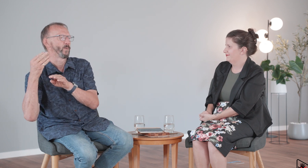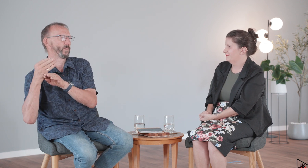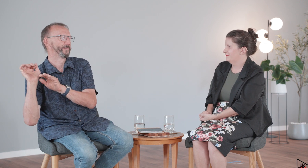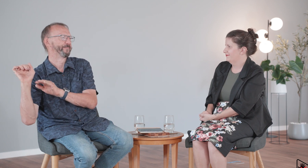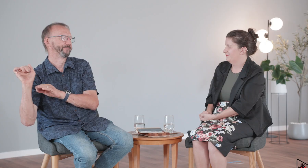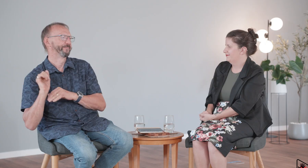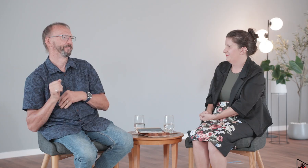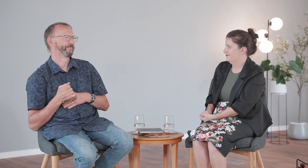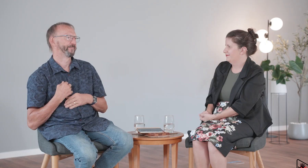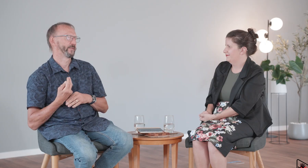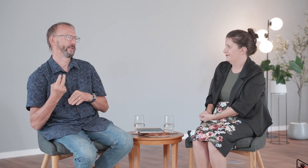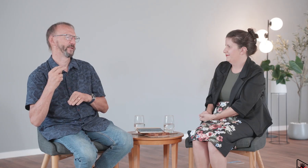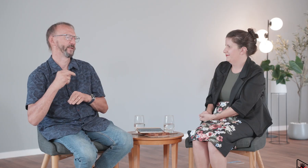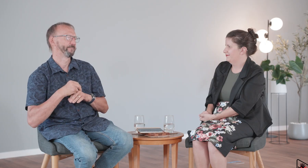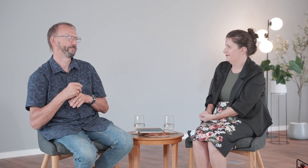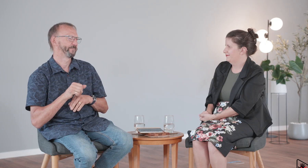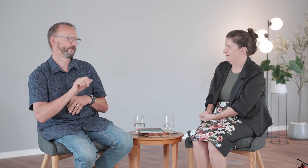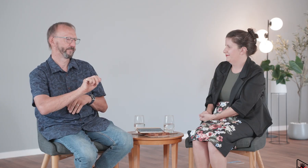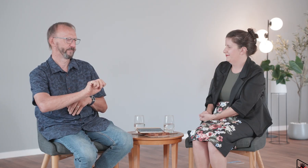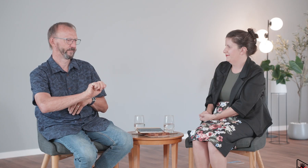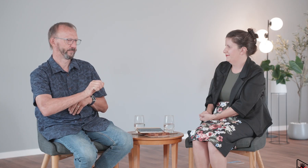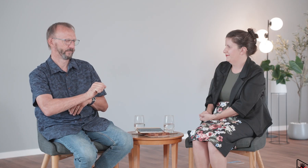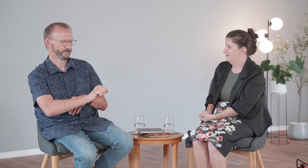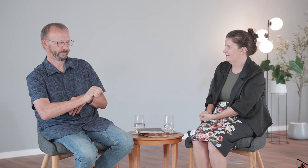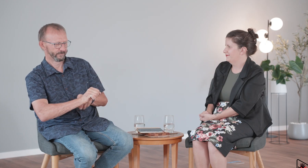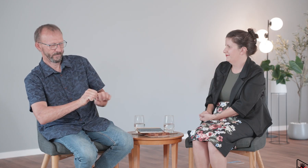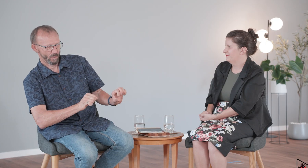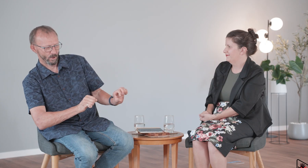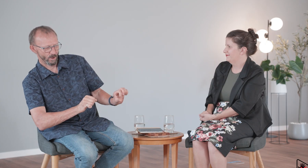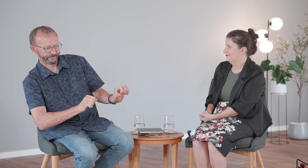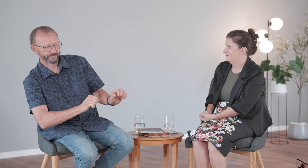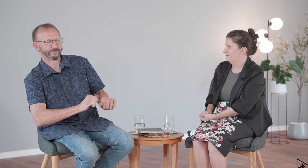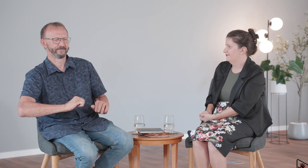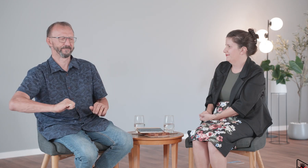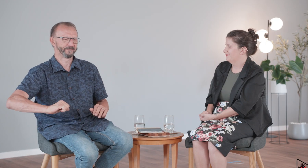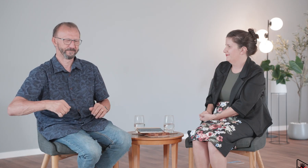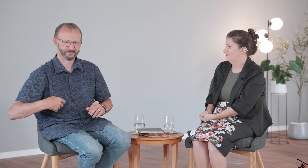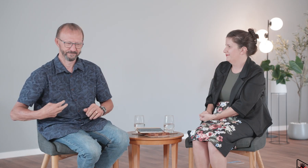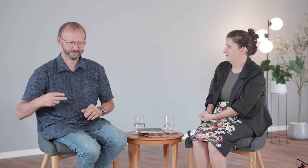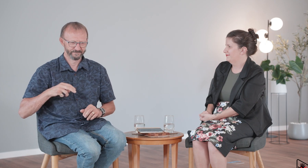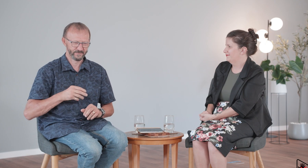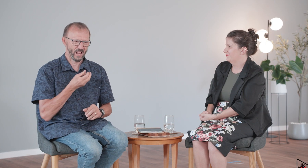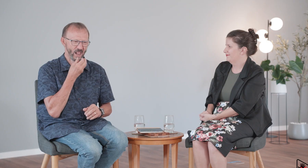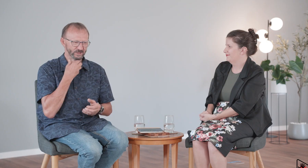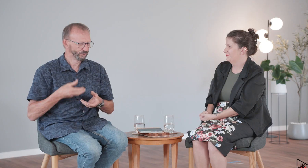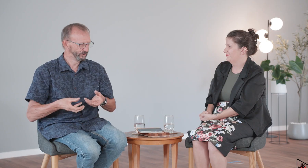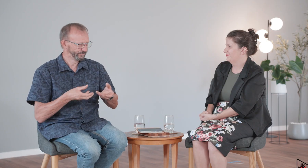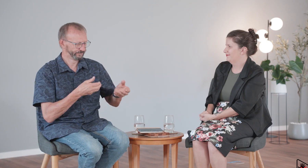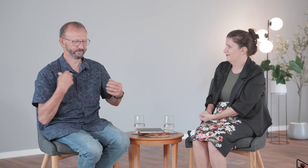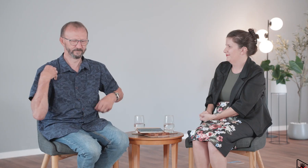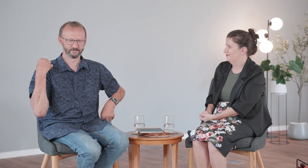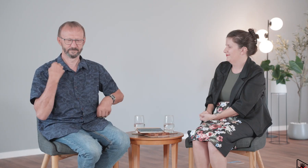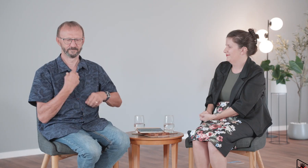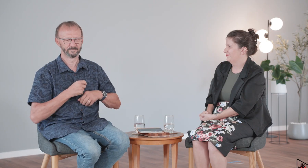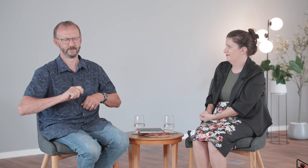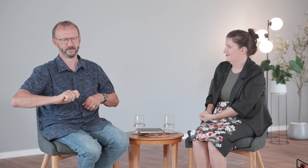She would get up later. So I'd come out to the car and unlock it, open the door, make sure I'd flick